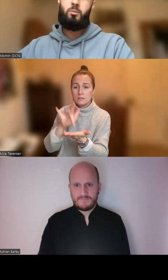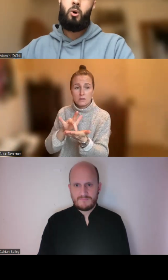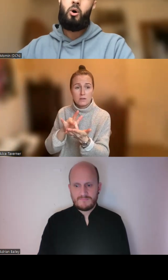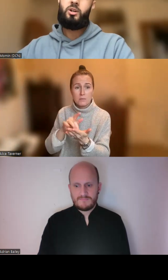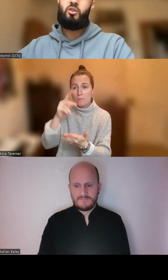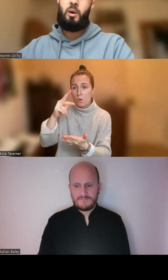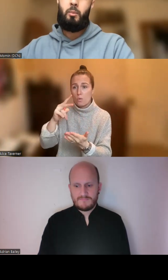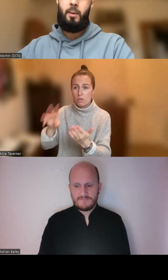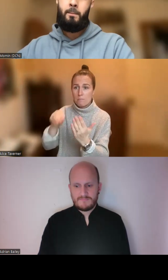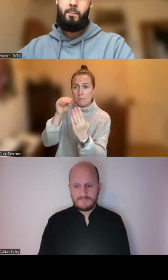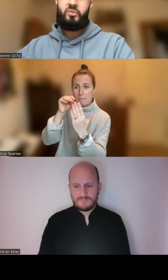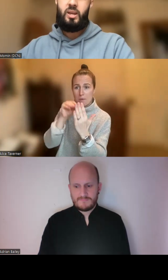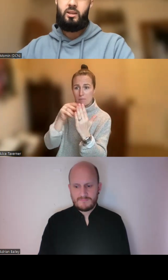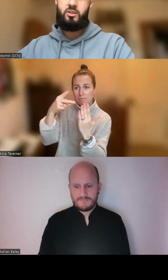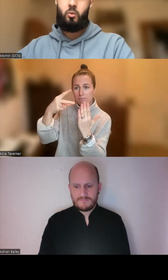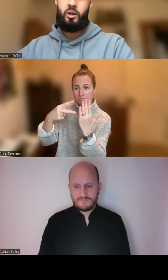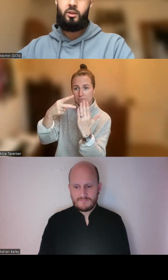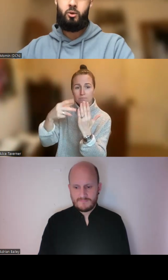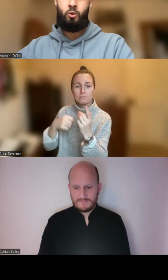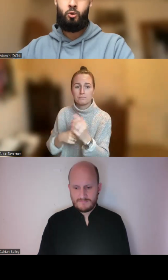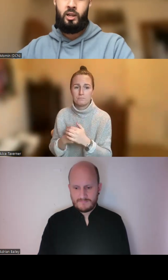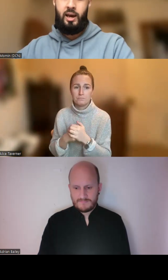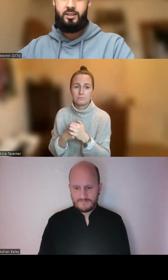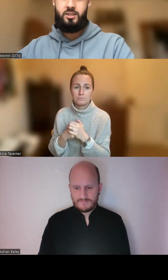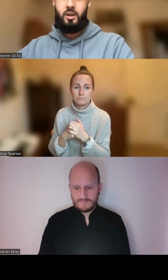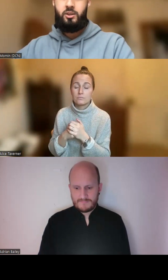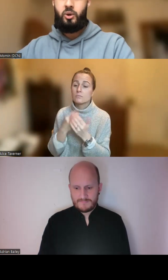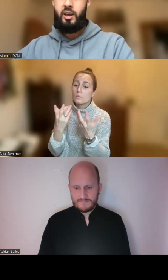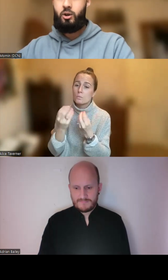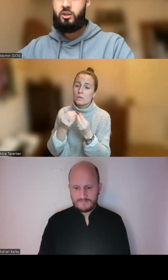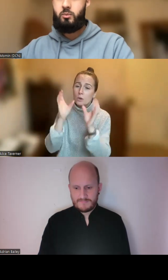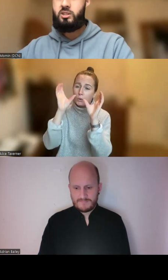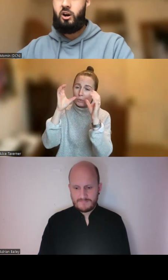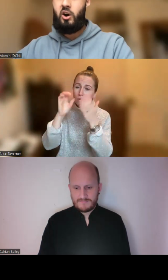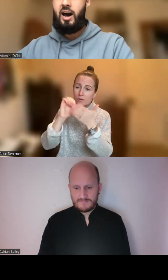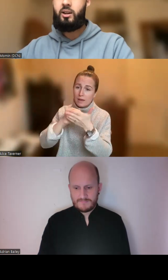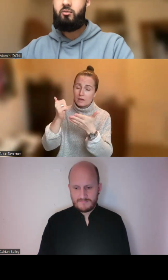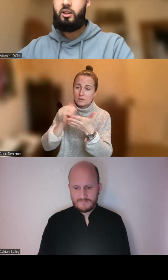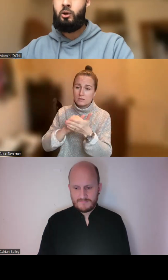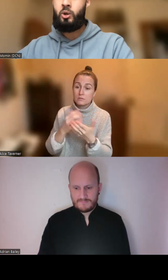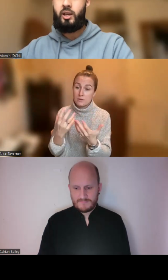What's important to remember is with Google Ads, you're getting customers that are actively looking